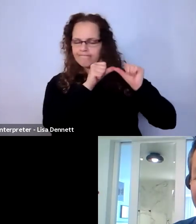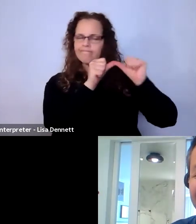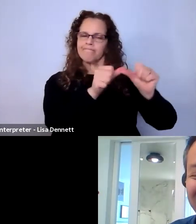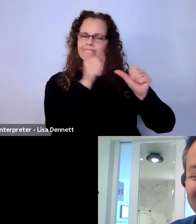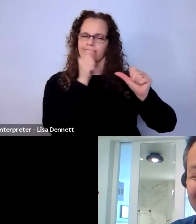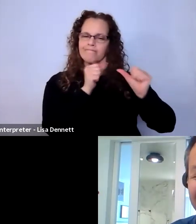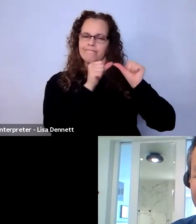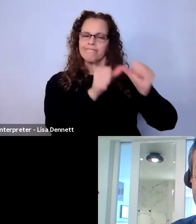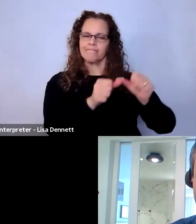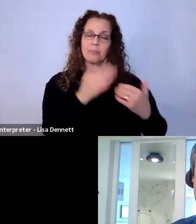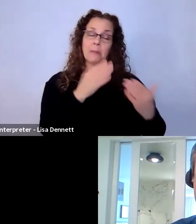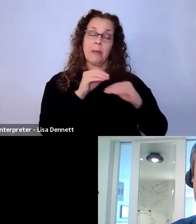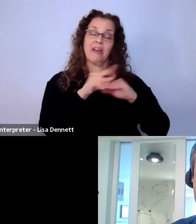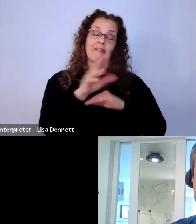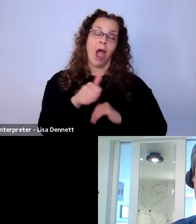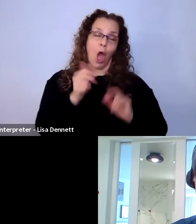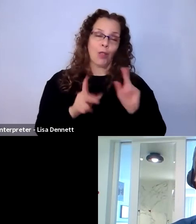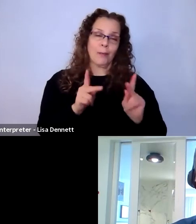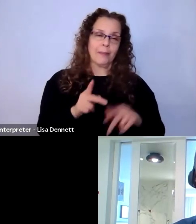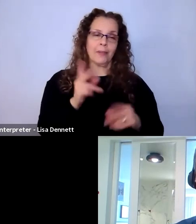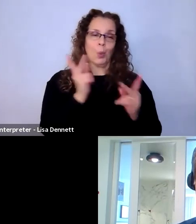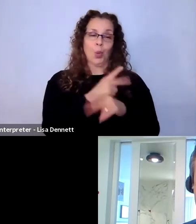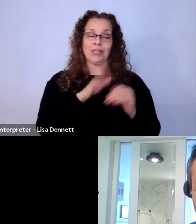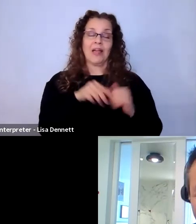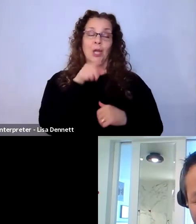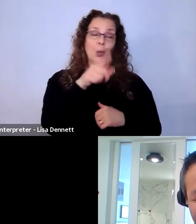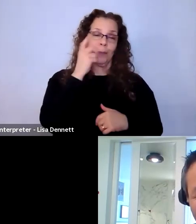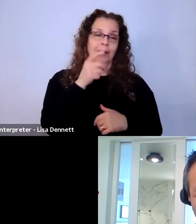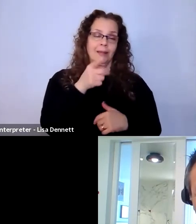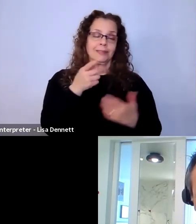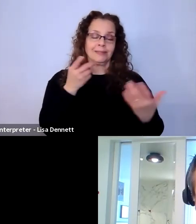It might have affected some other people worse than you and not you may not even think about it right.